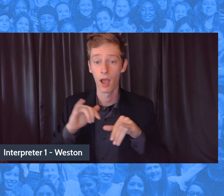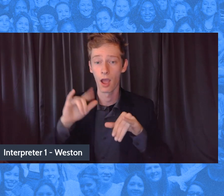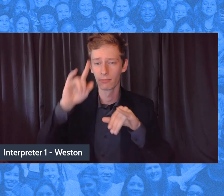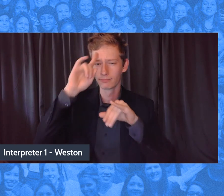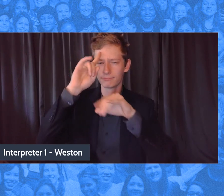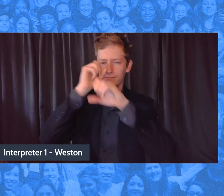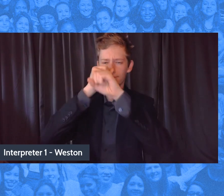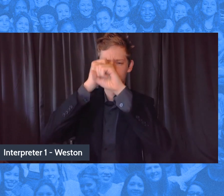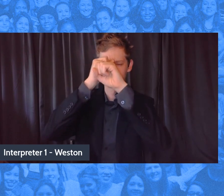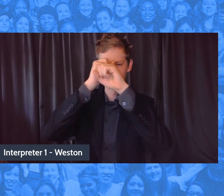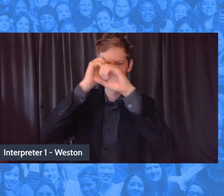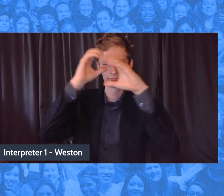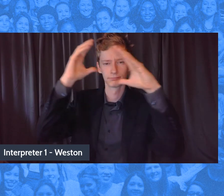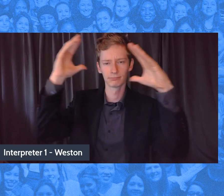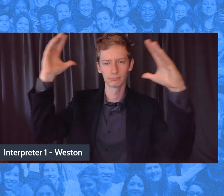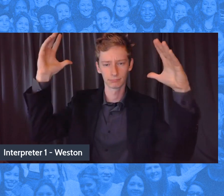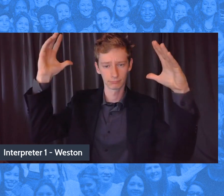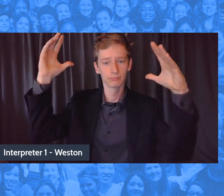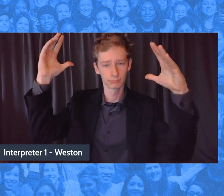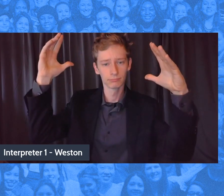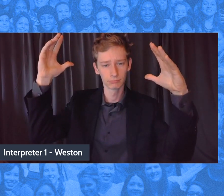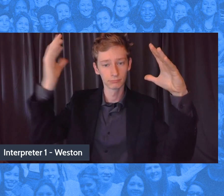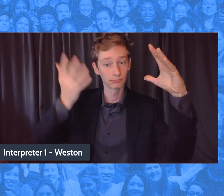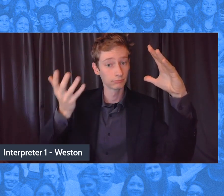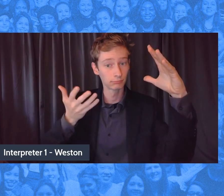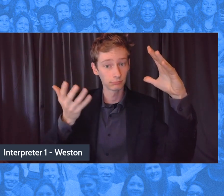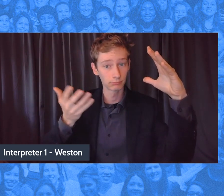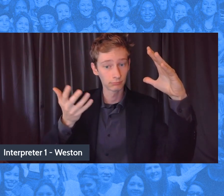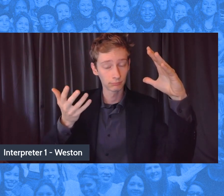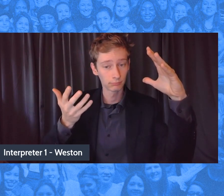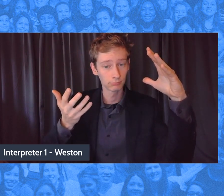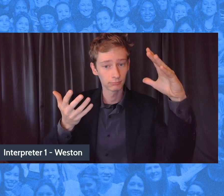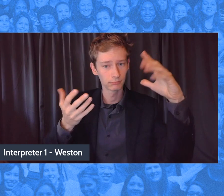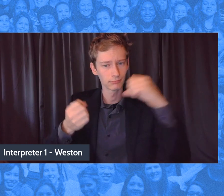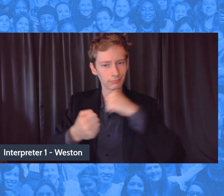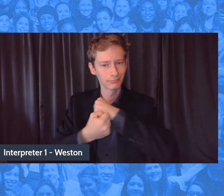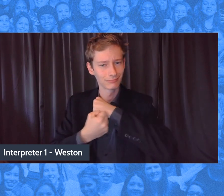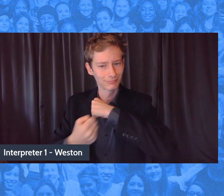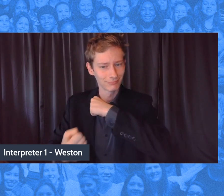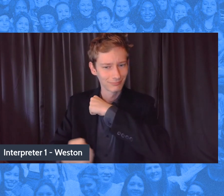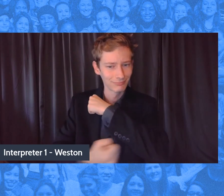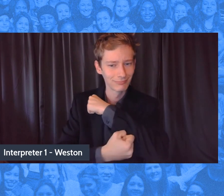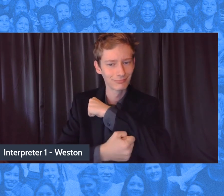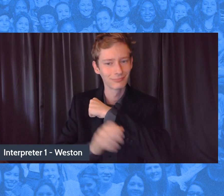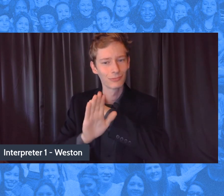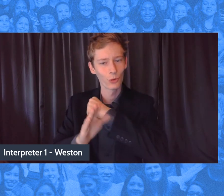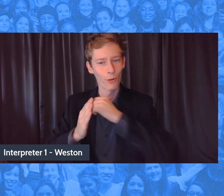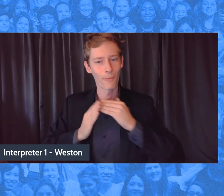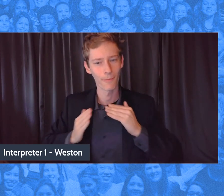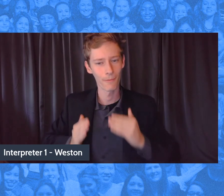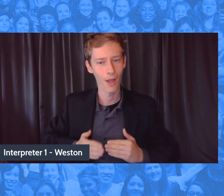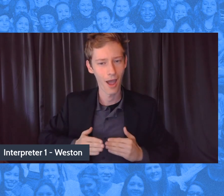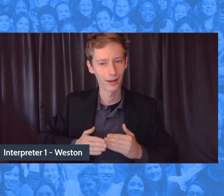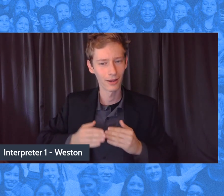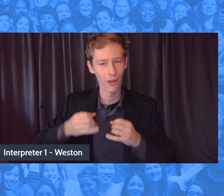extending from the base of your body, all the way to the center of the earth.